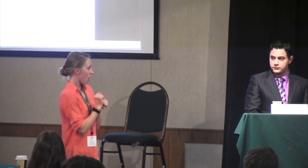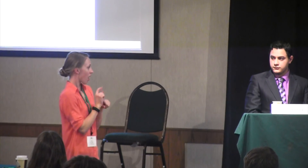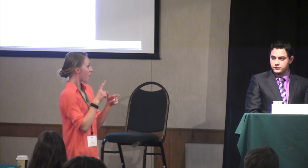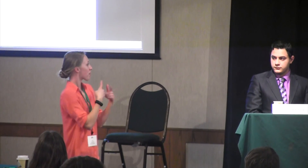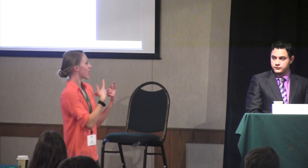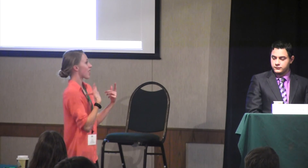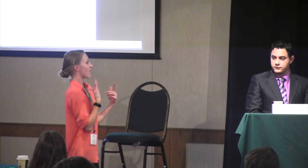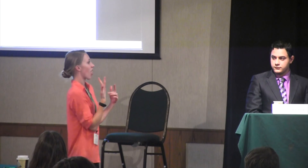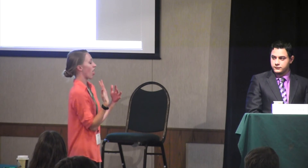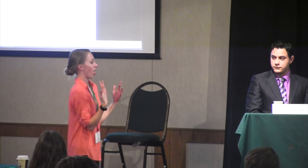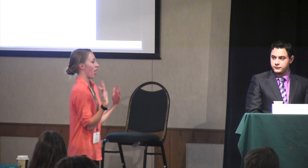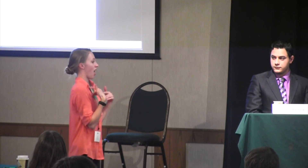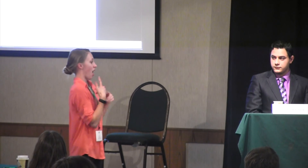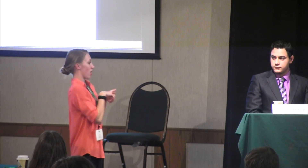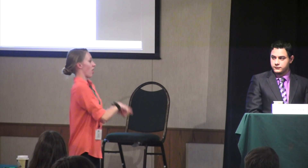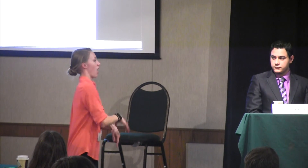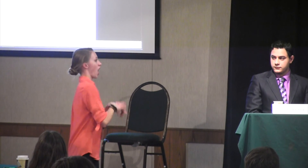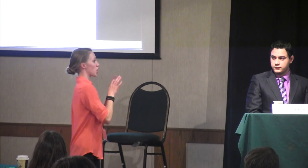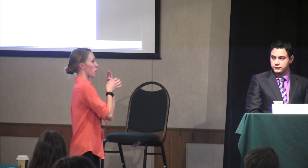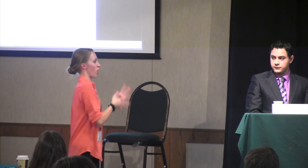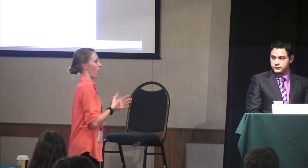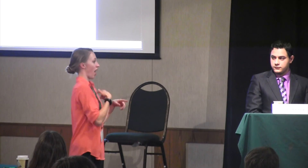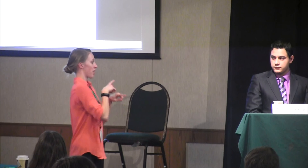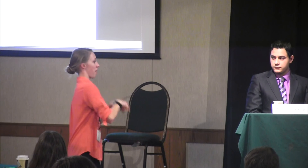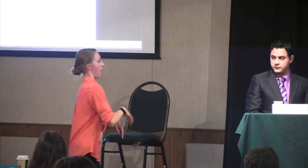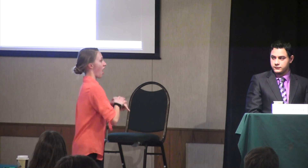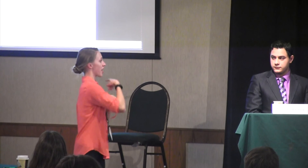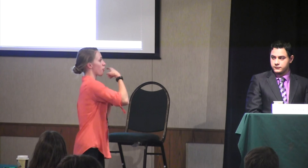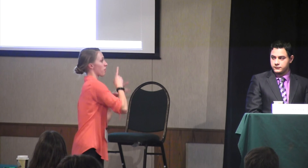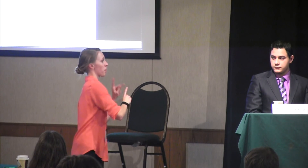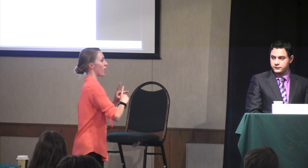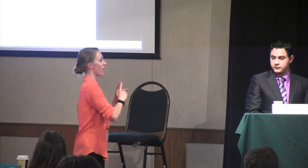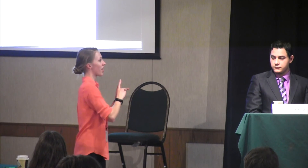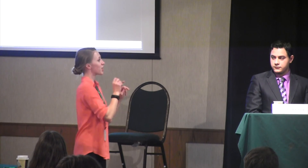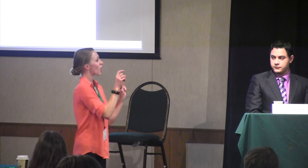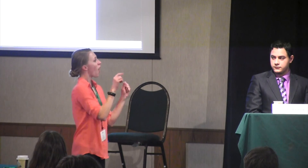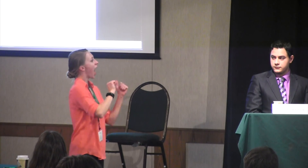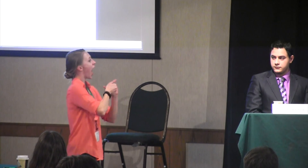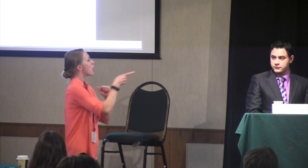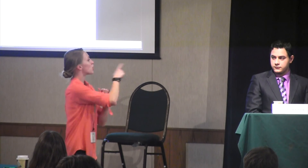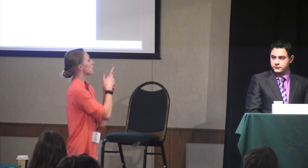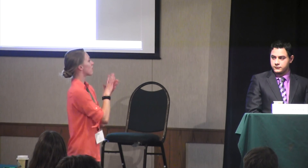a lot of students want to work, but then it's like, well, I have, I have to depend on hearing people,